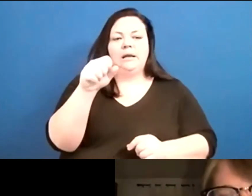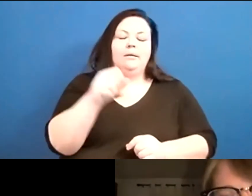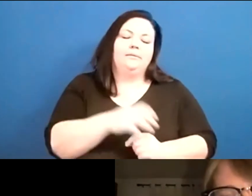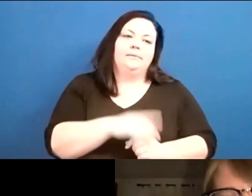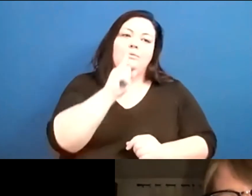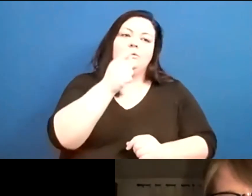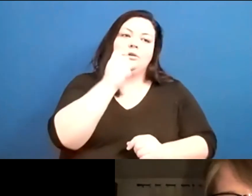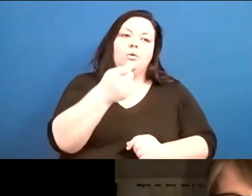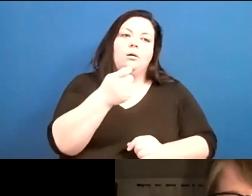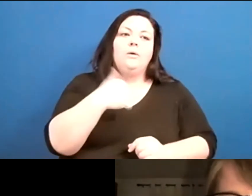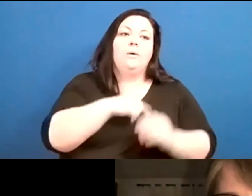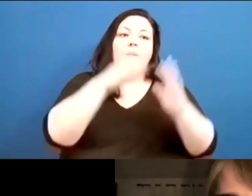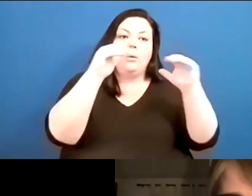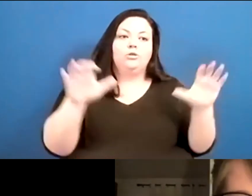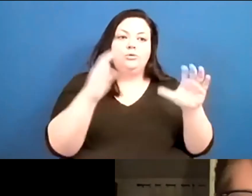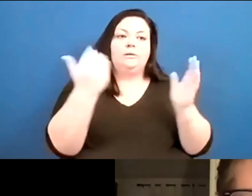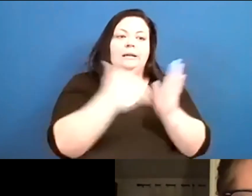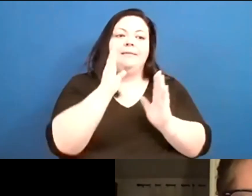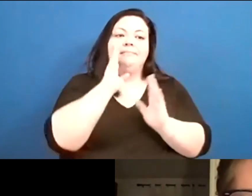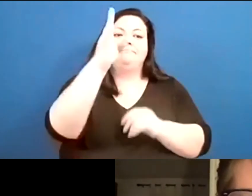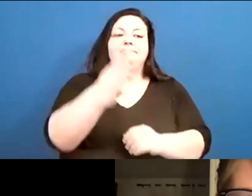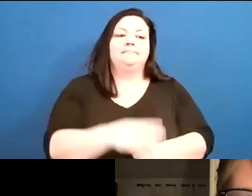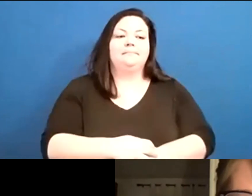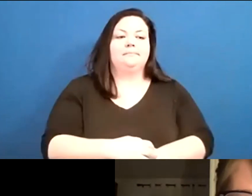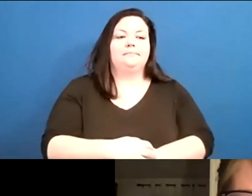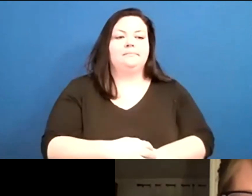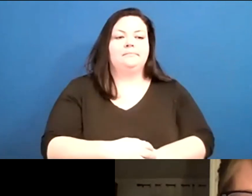hope to do that again someday, um, but yeah, Gwen is, Gwen is like an